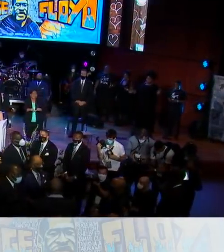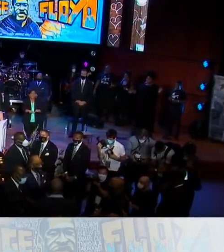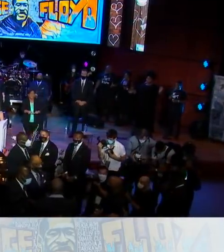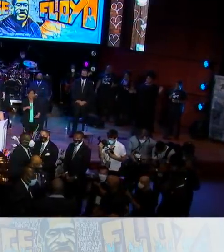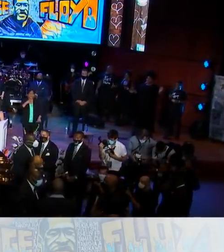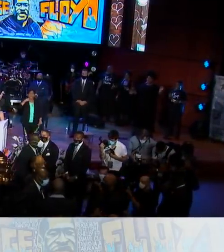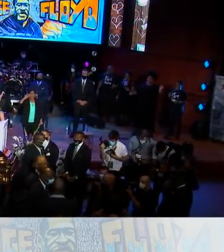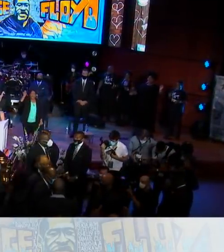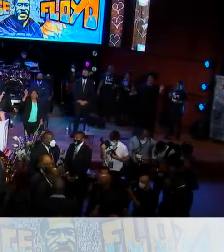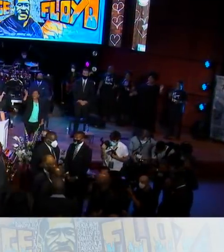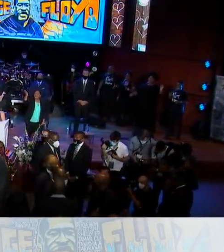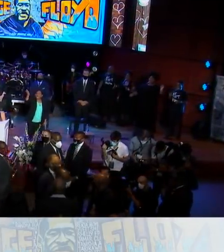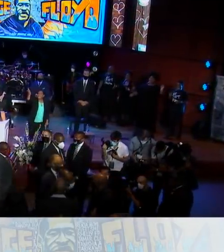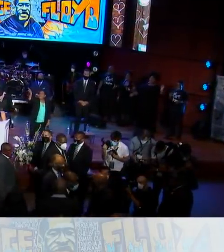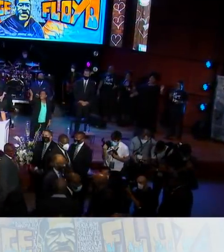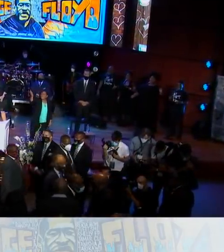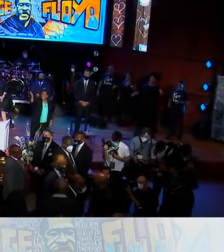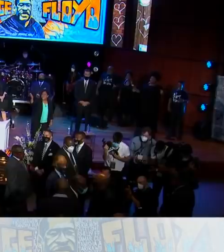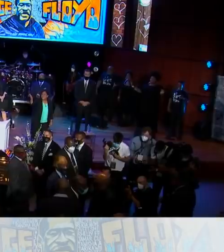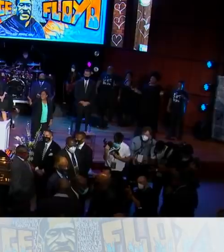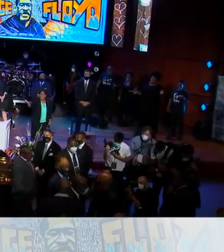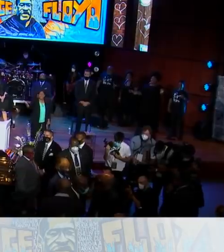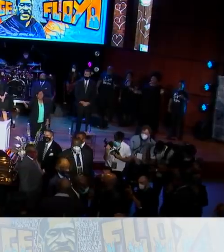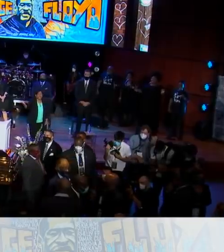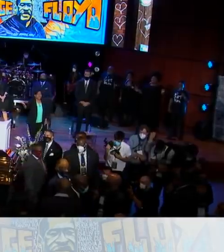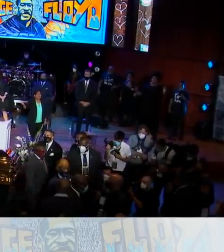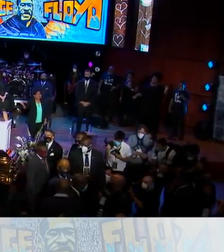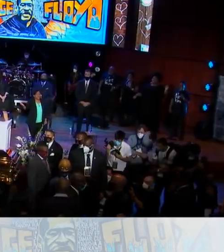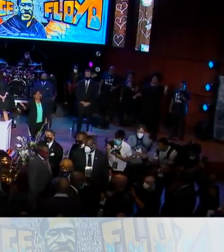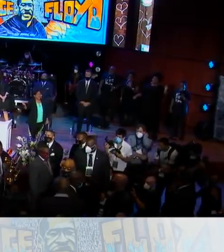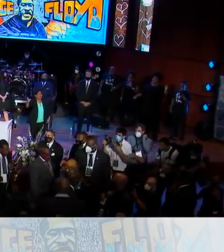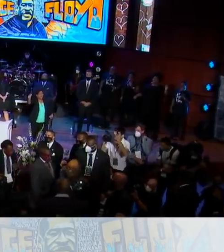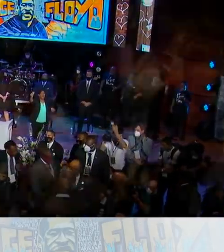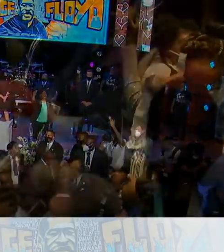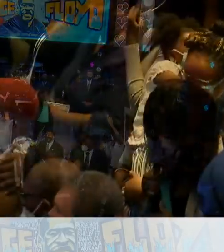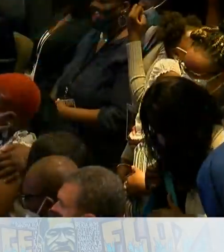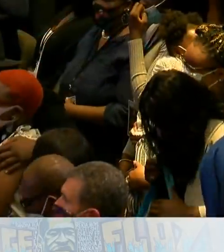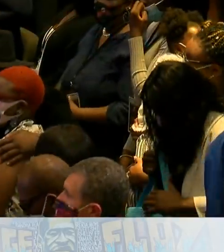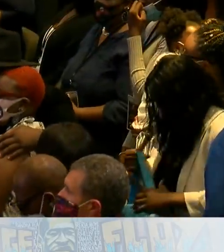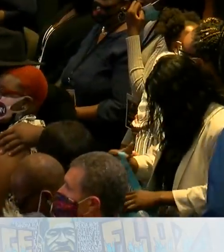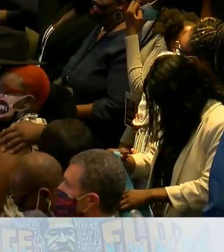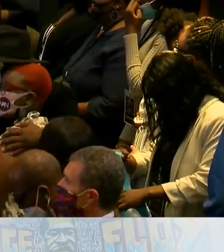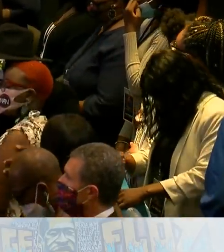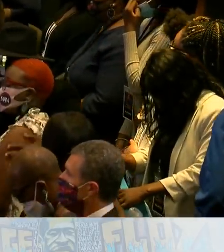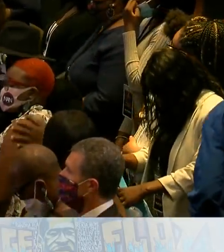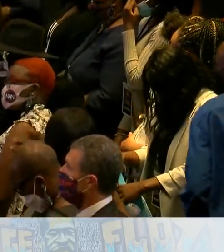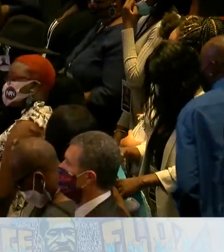THE STRENGTH OF MY LIFE